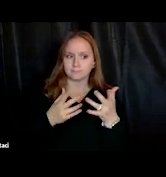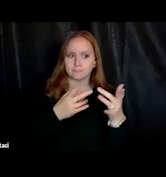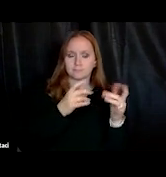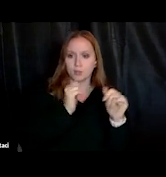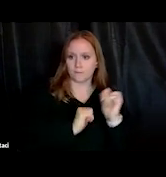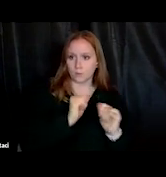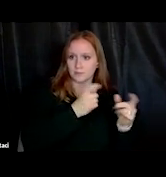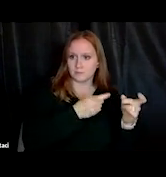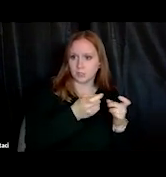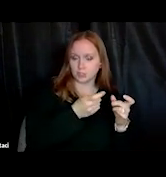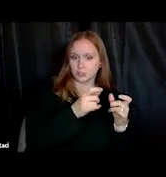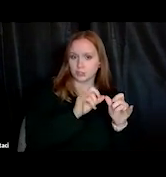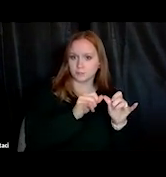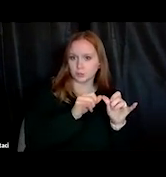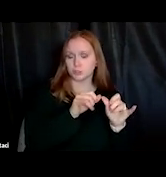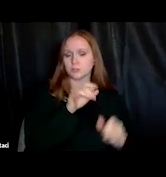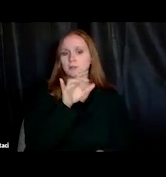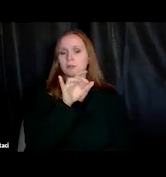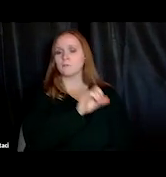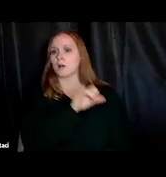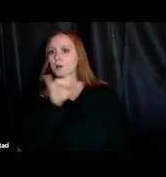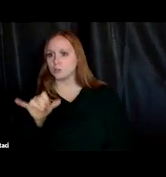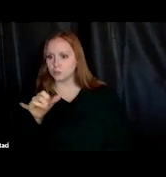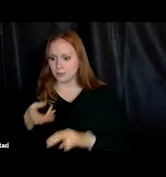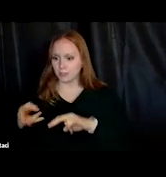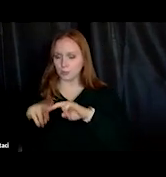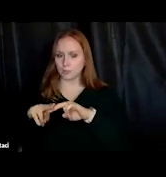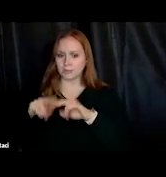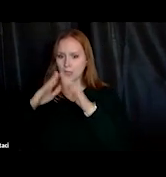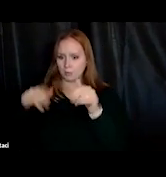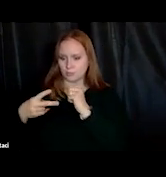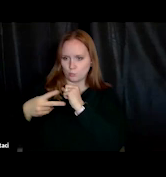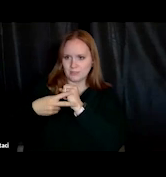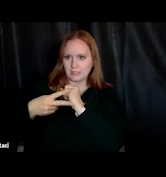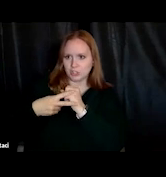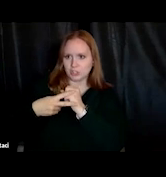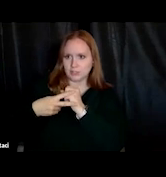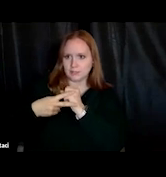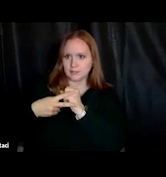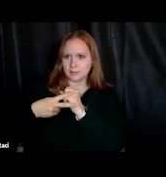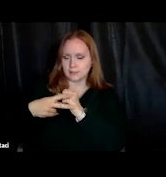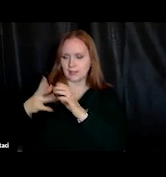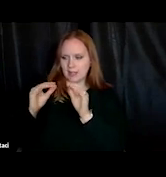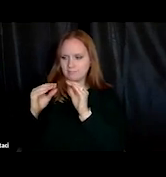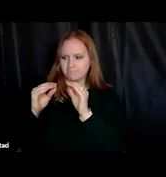but also as a tool to increase housing retention and maintenance rates.